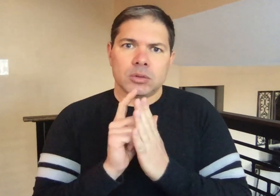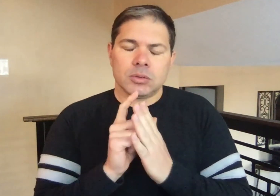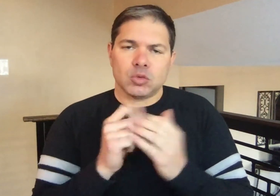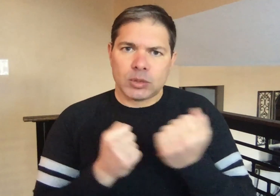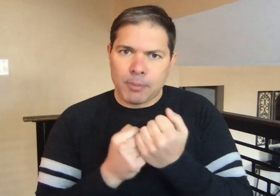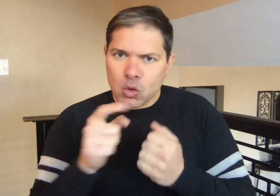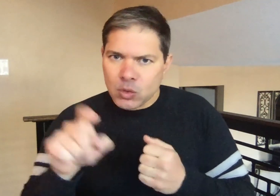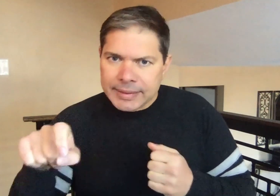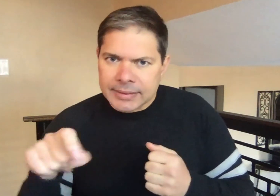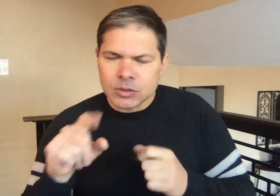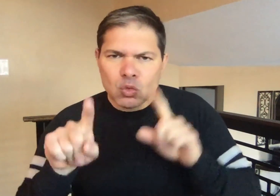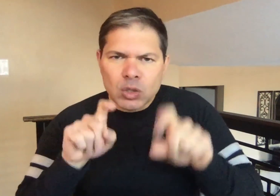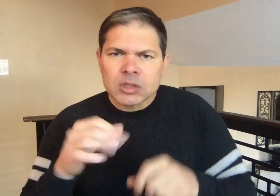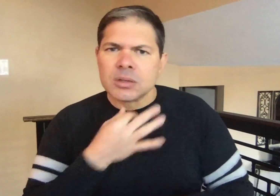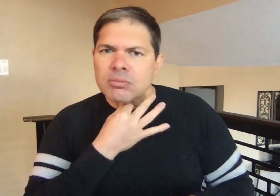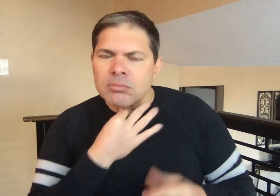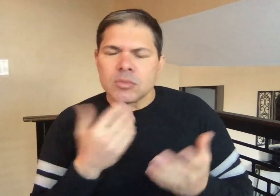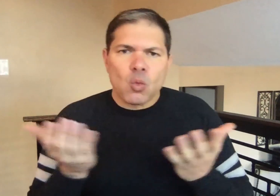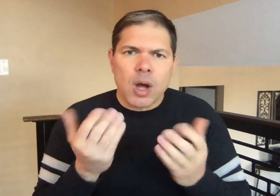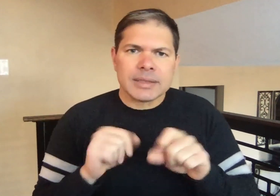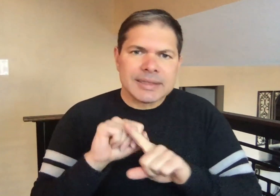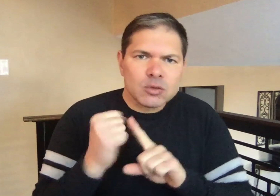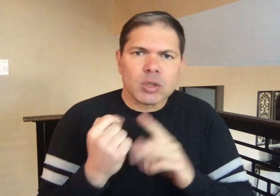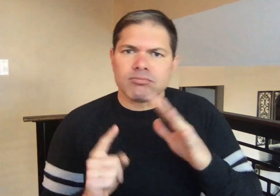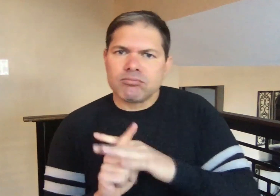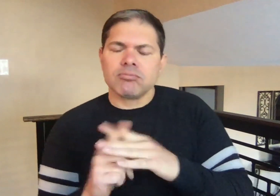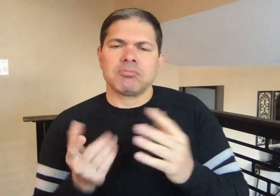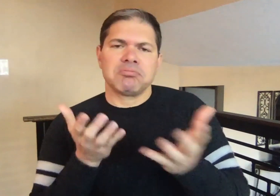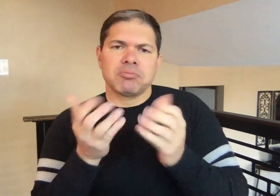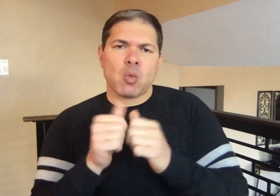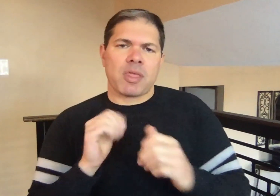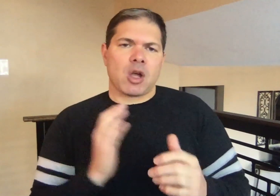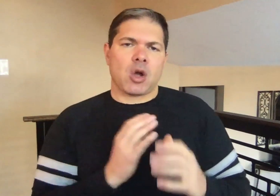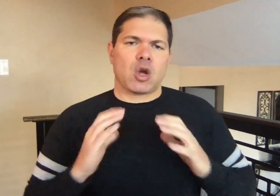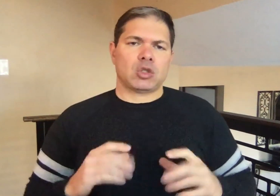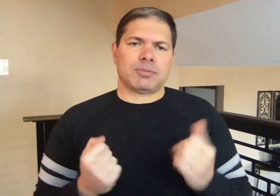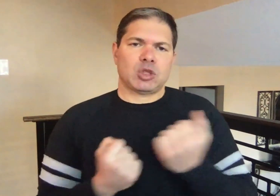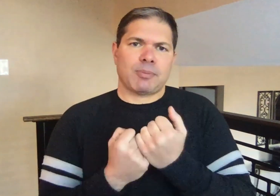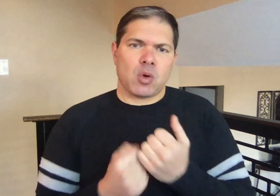to answer your questions or concerns. You can chat with our customer support team.